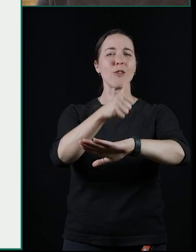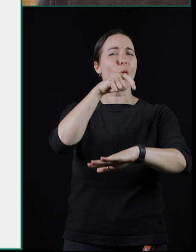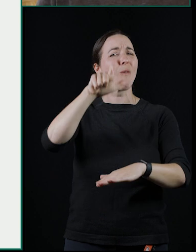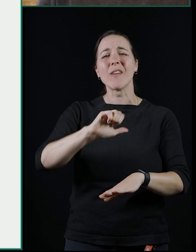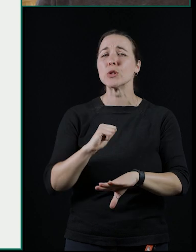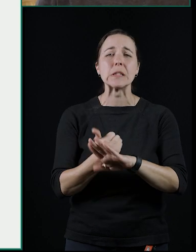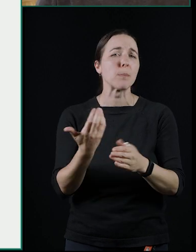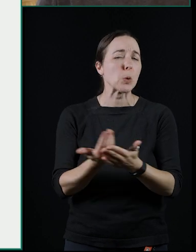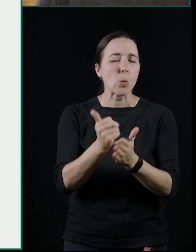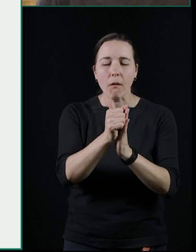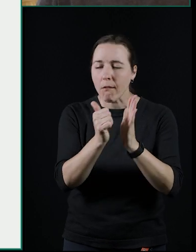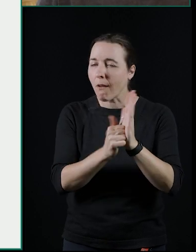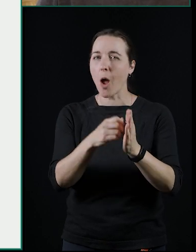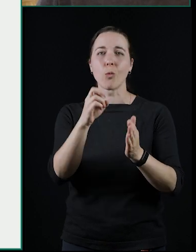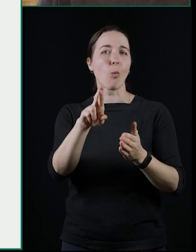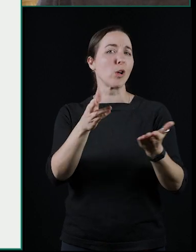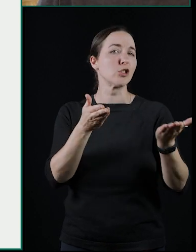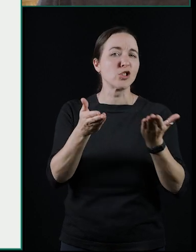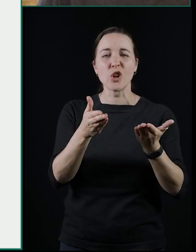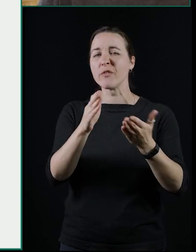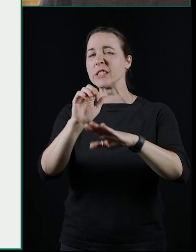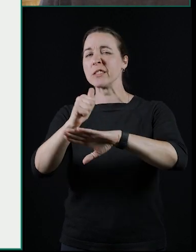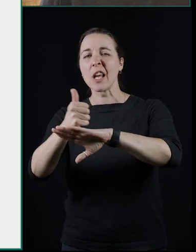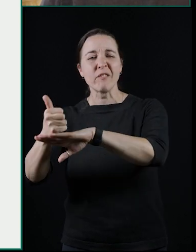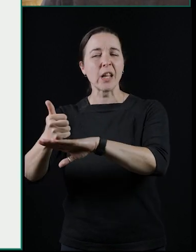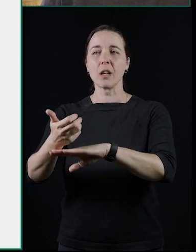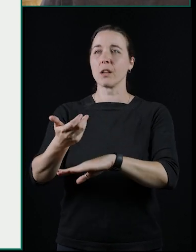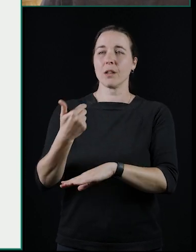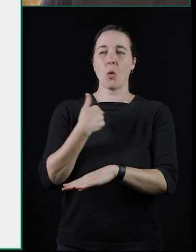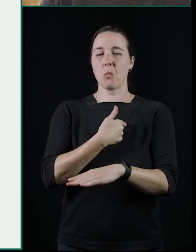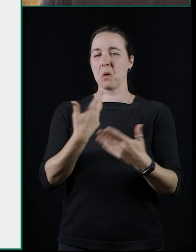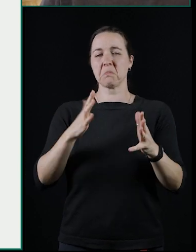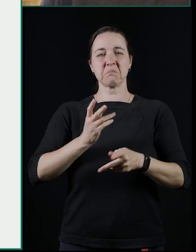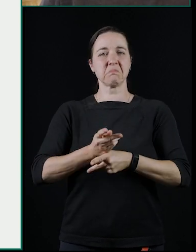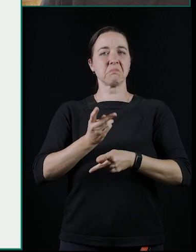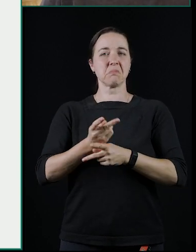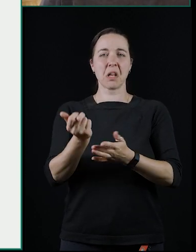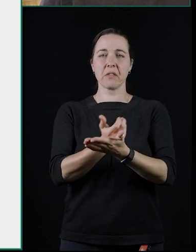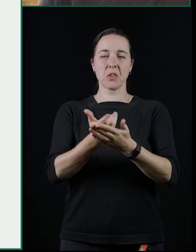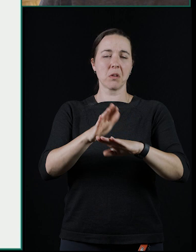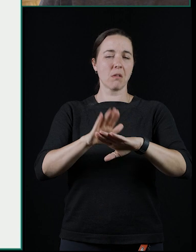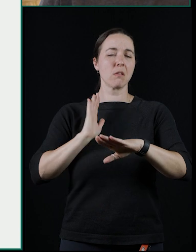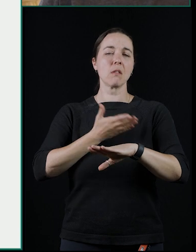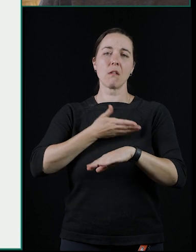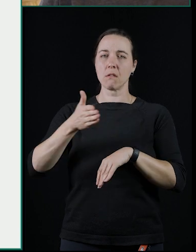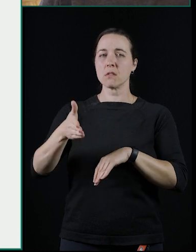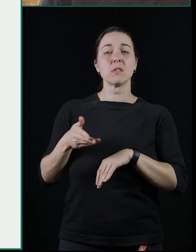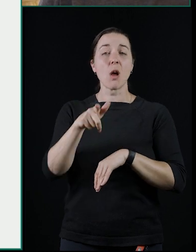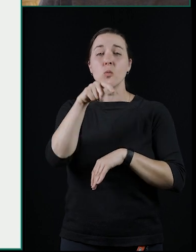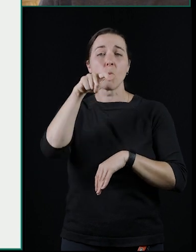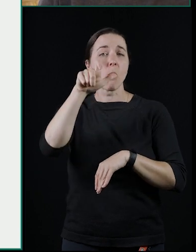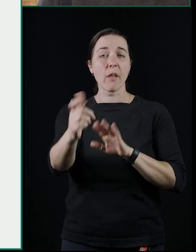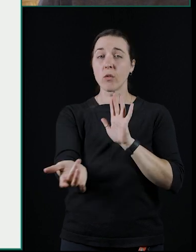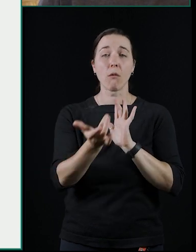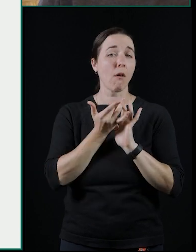You don't need to set up a new account or service config. We have all that handled on our end.